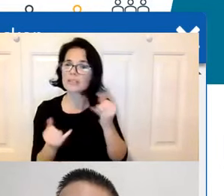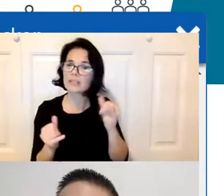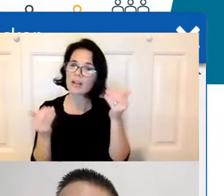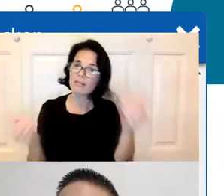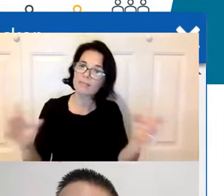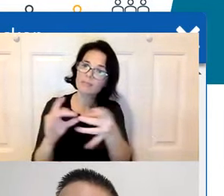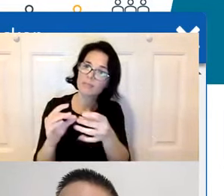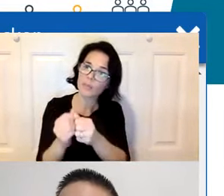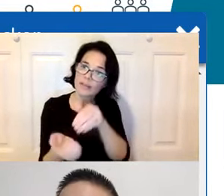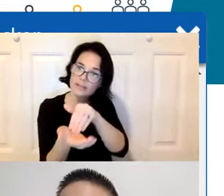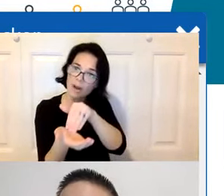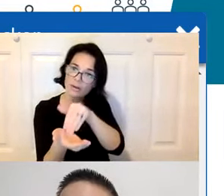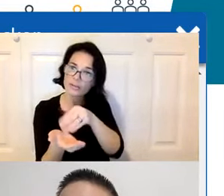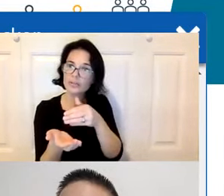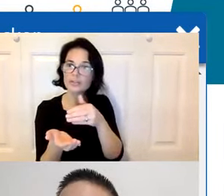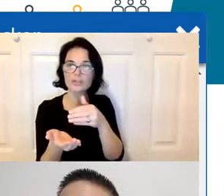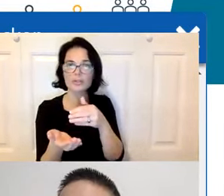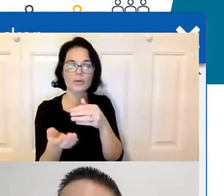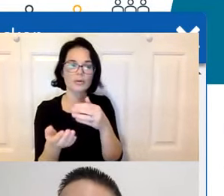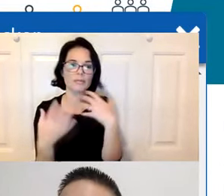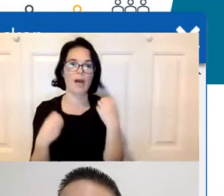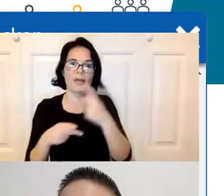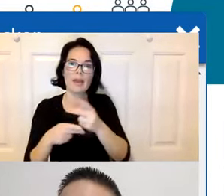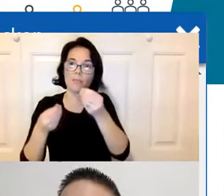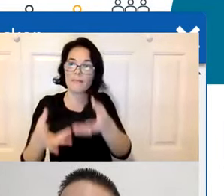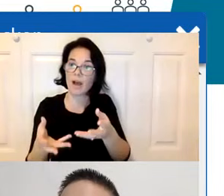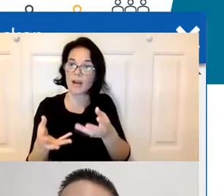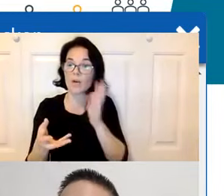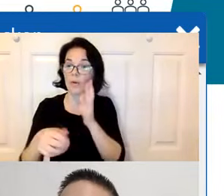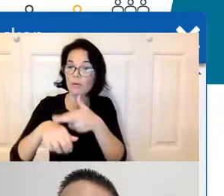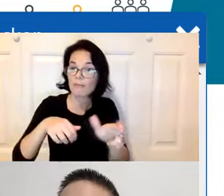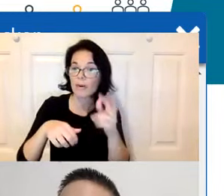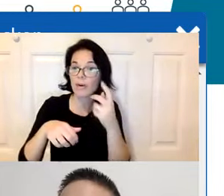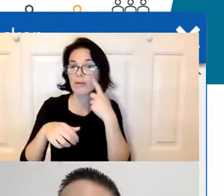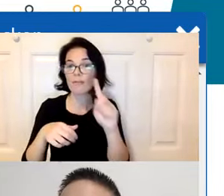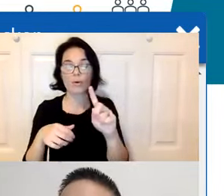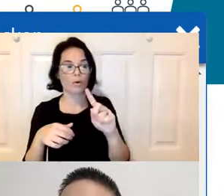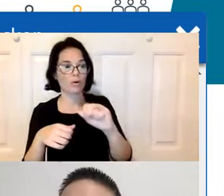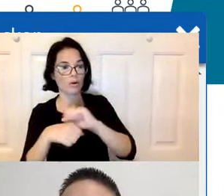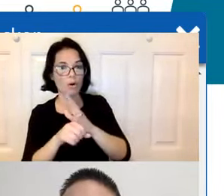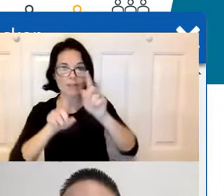So in this image the virus is on the left and the person is on the right, and all of these